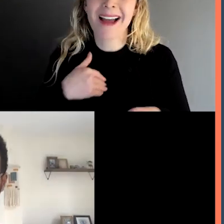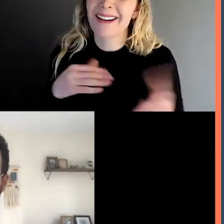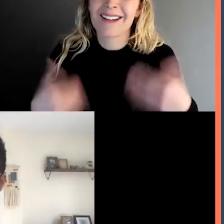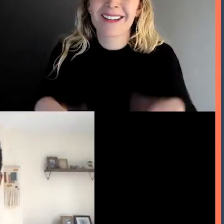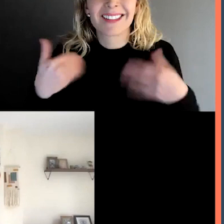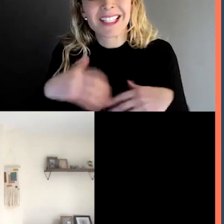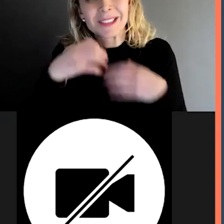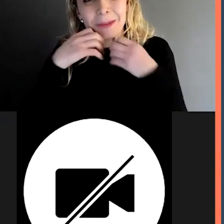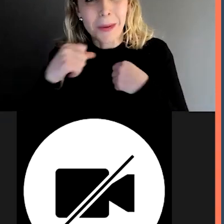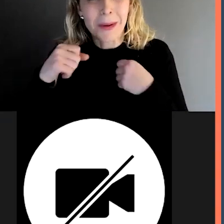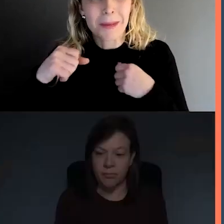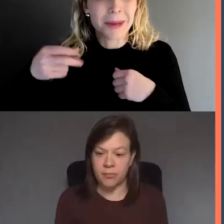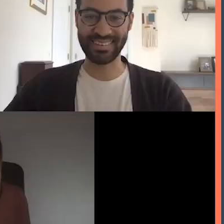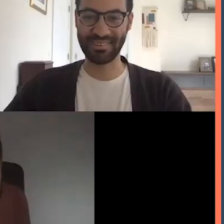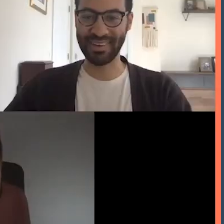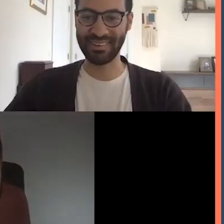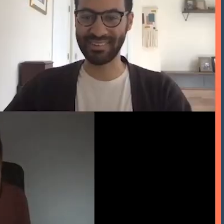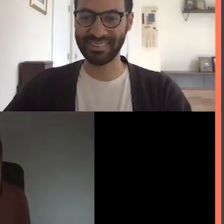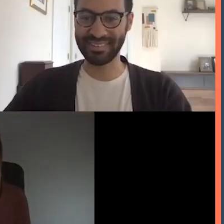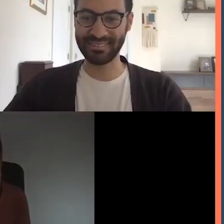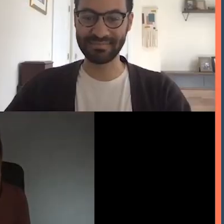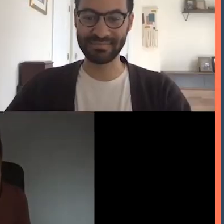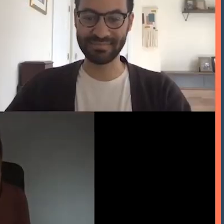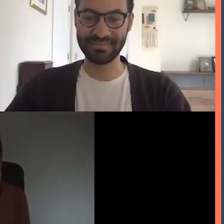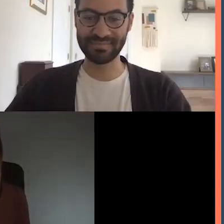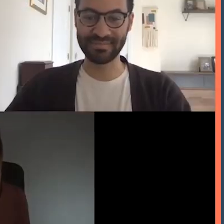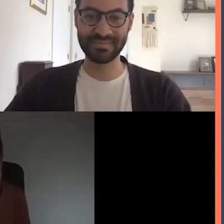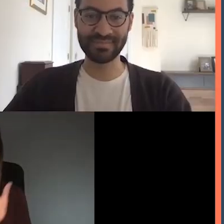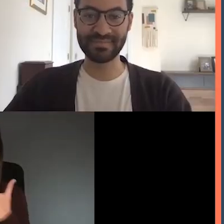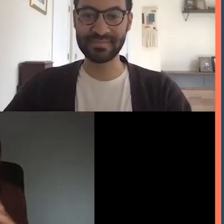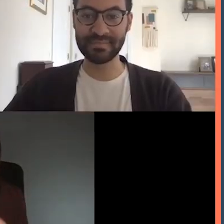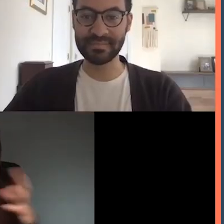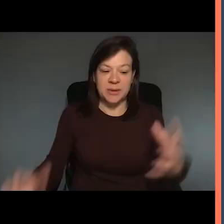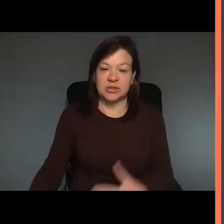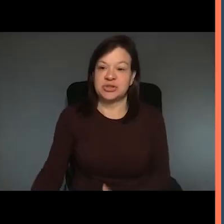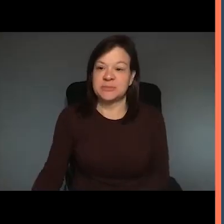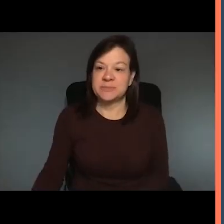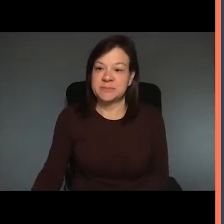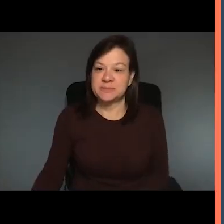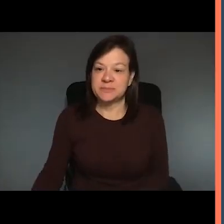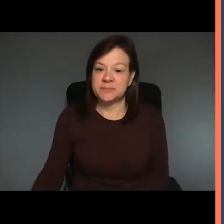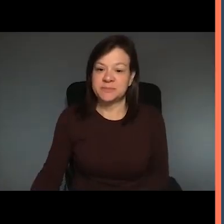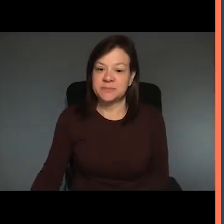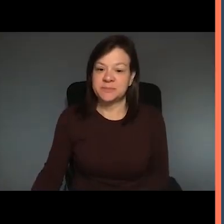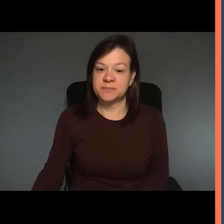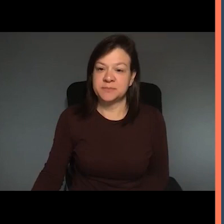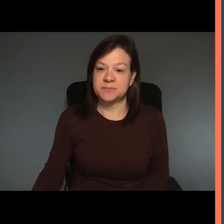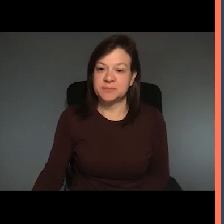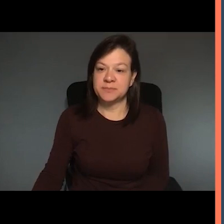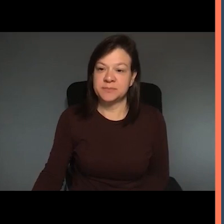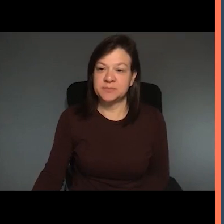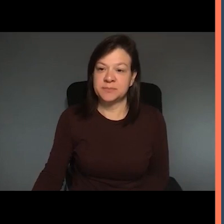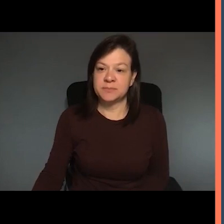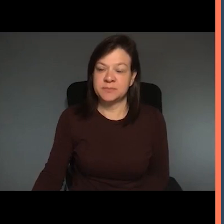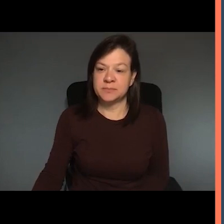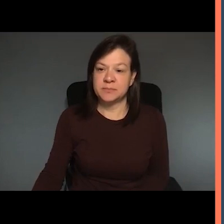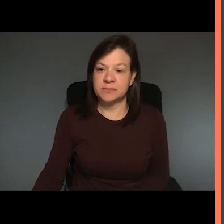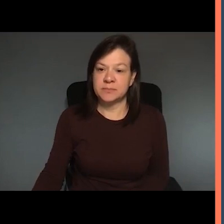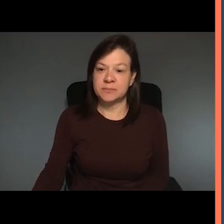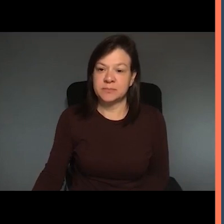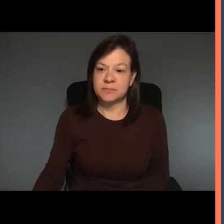THANK YOU SO MUCH.